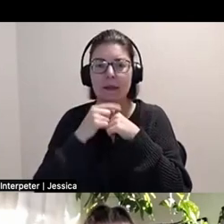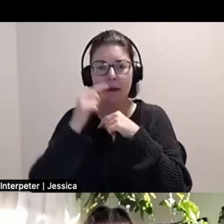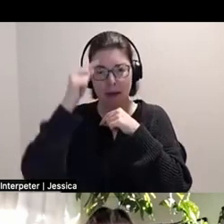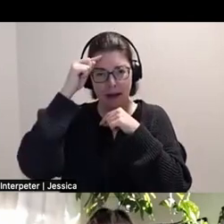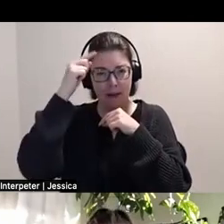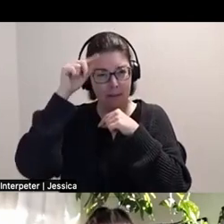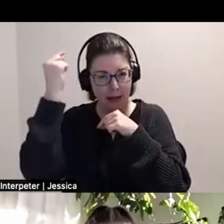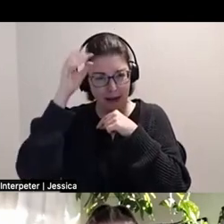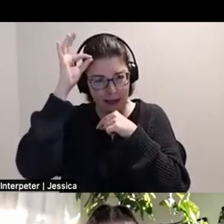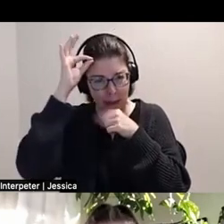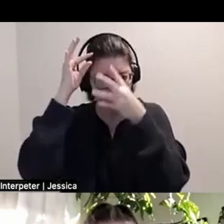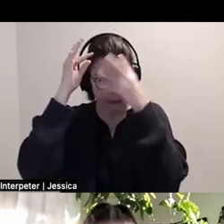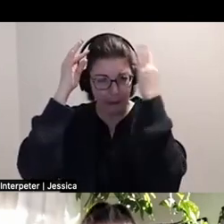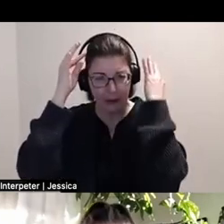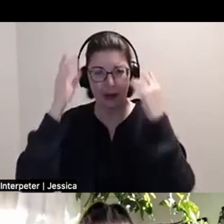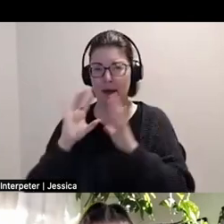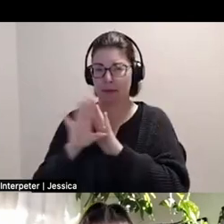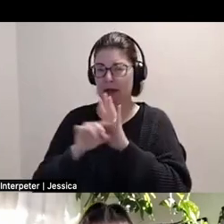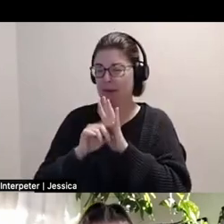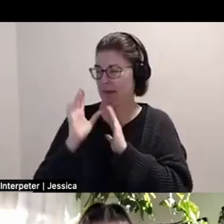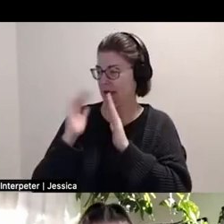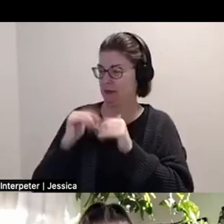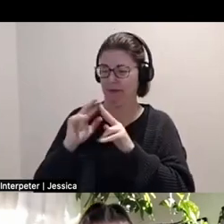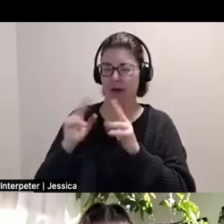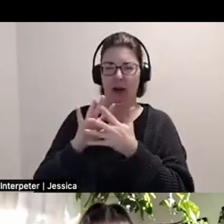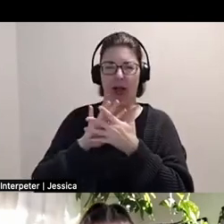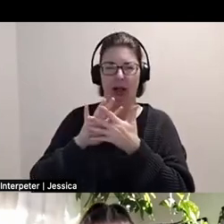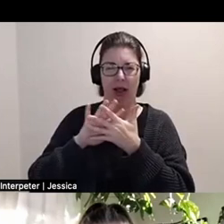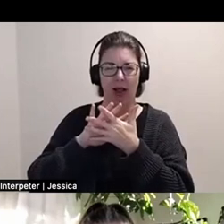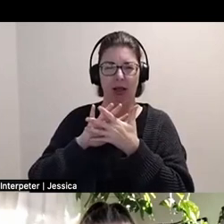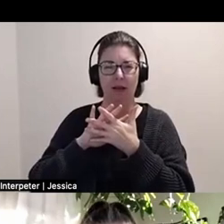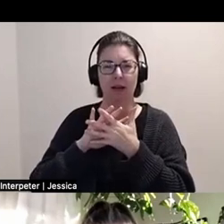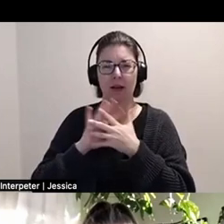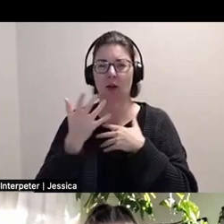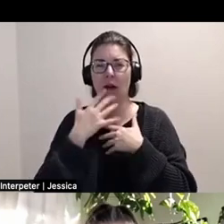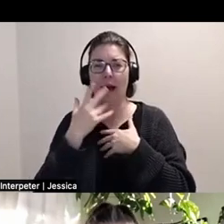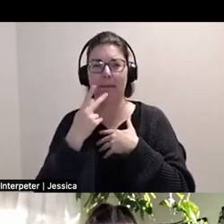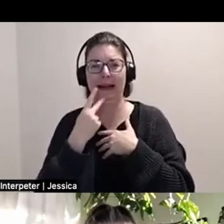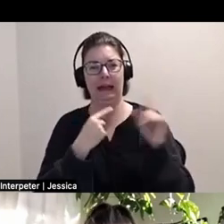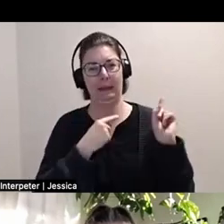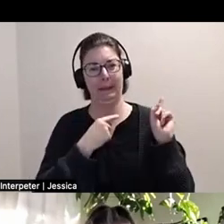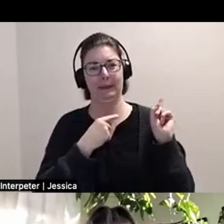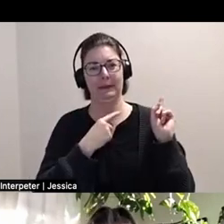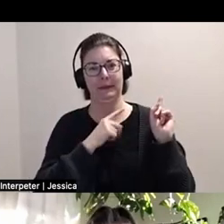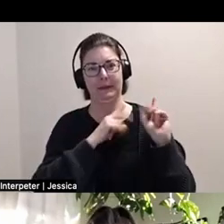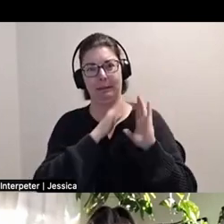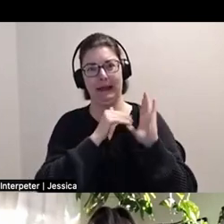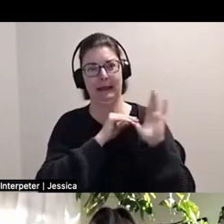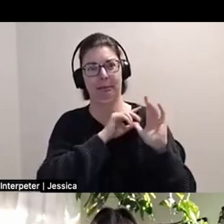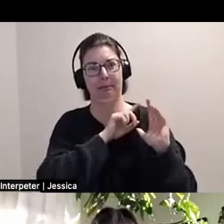And my background is like my house, but it's like very grey and there's kind of like a hot pink painting that's like peeking out. And that's about it.